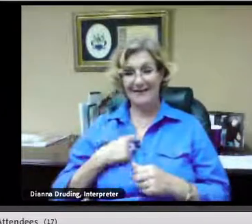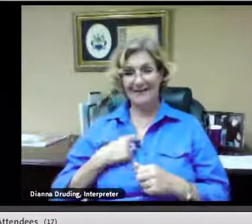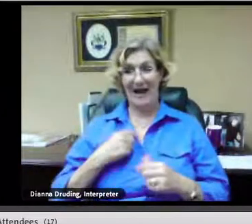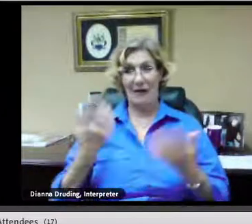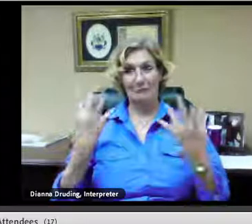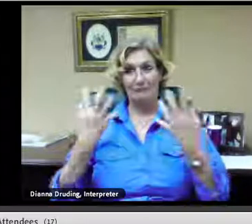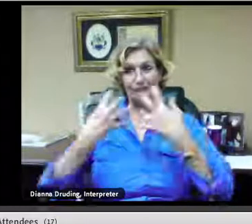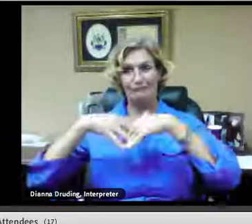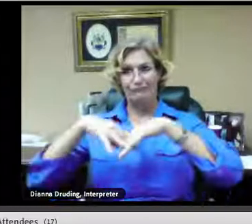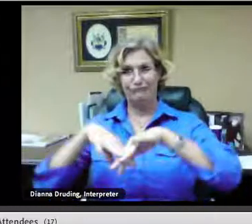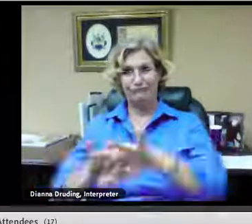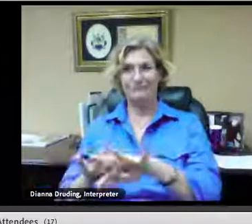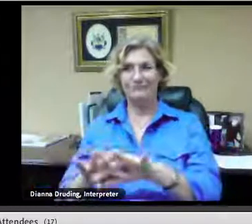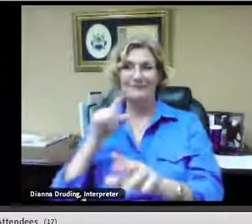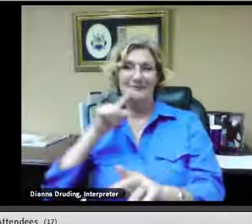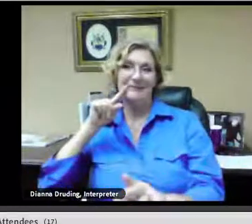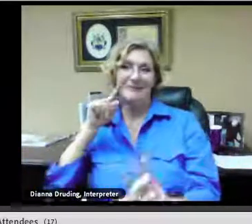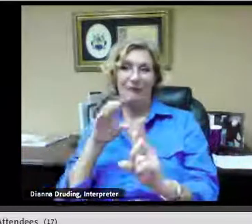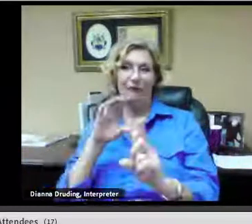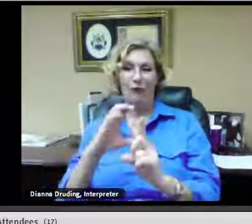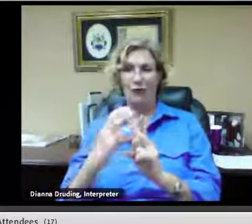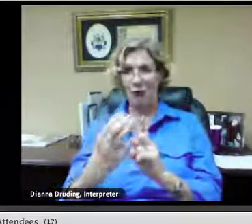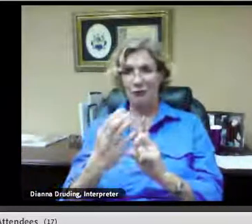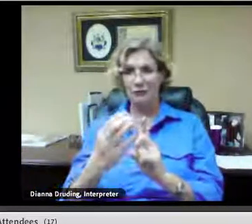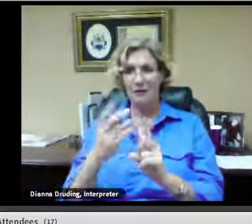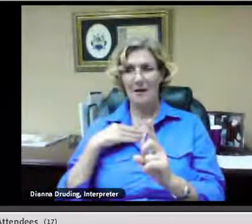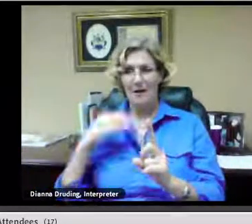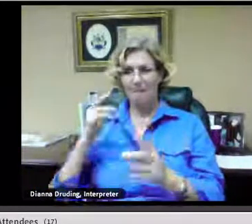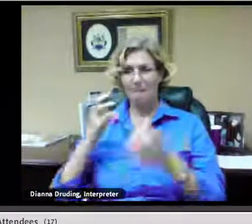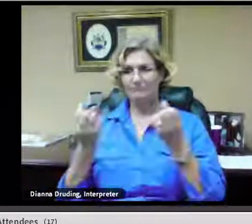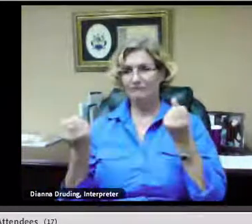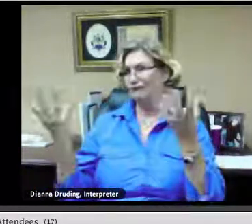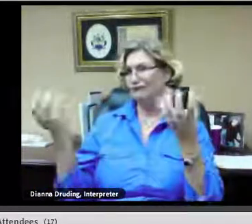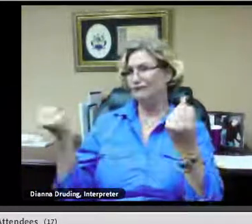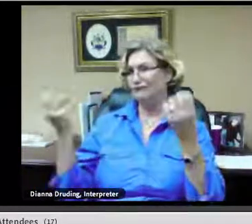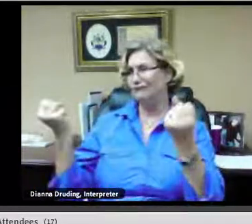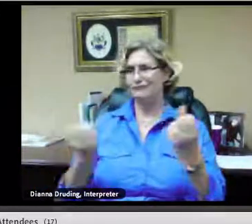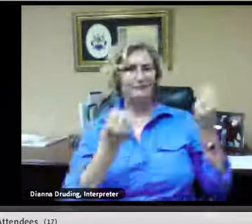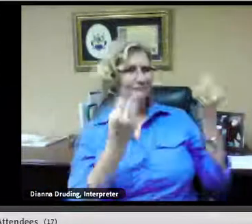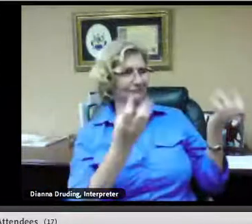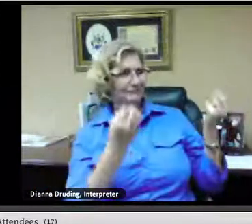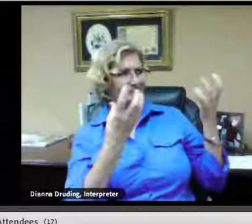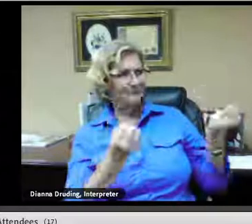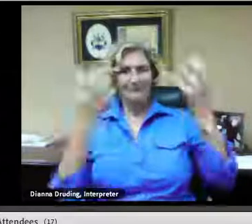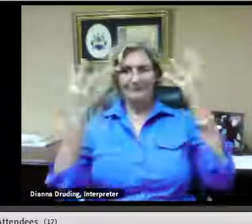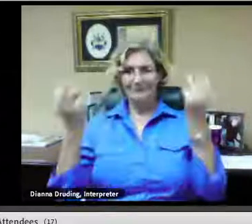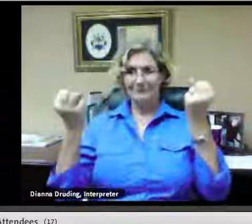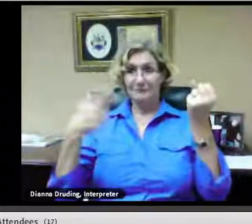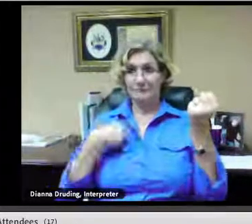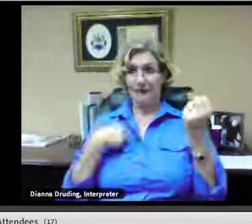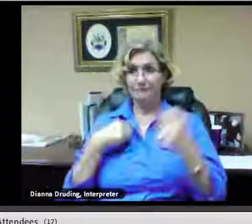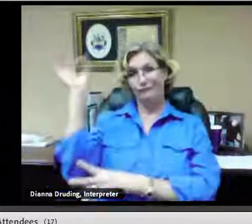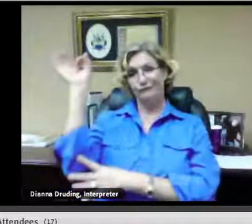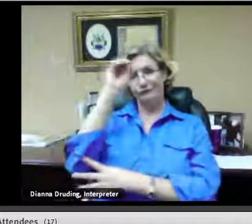that I could not participate in. And let me tell you, that was probably the most eye-opening day